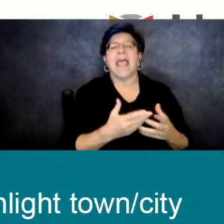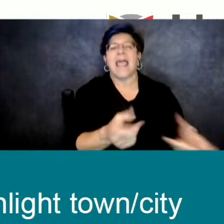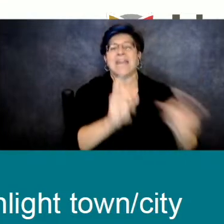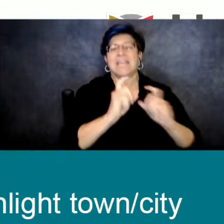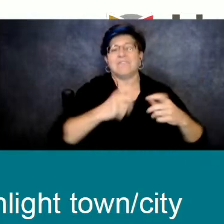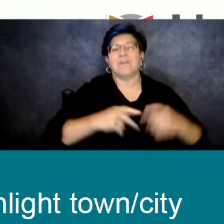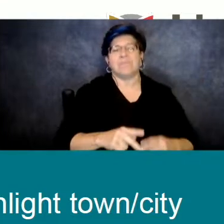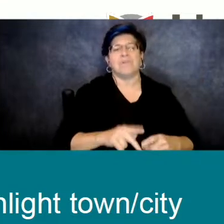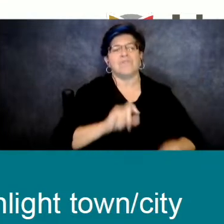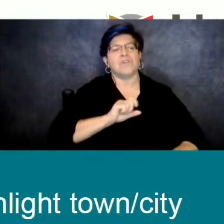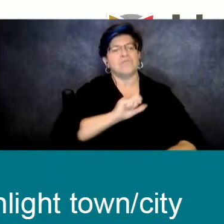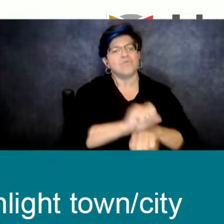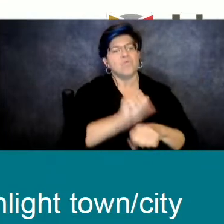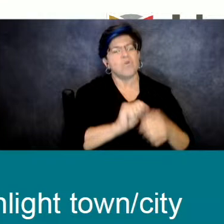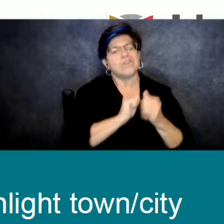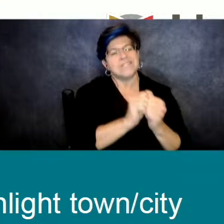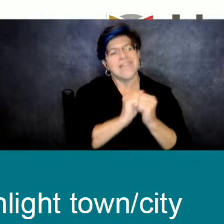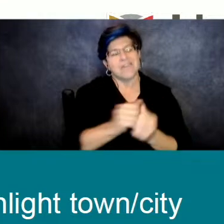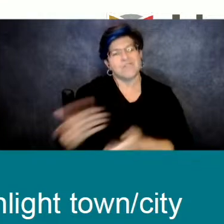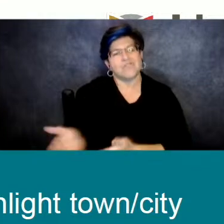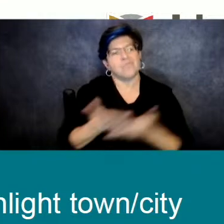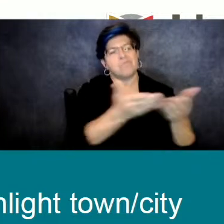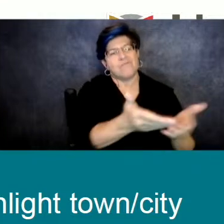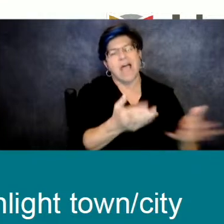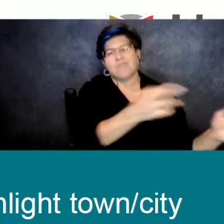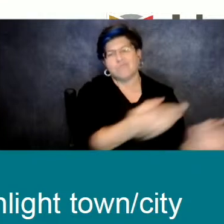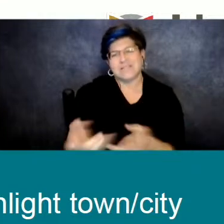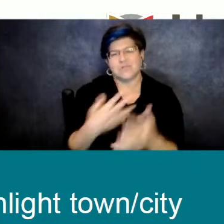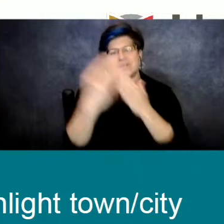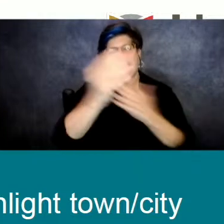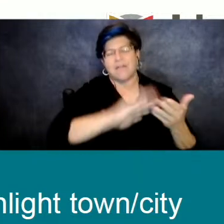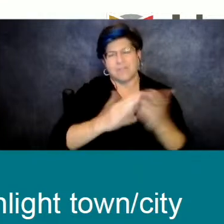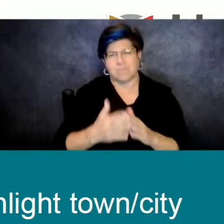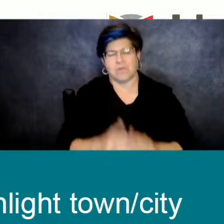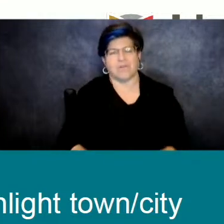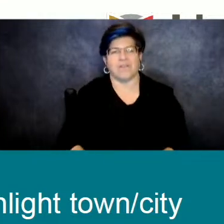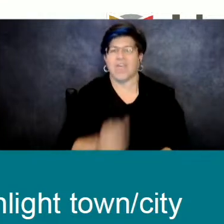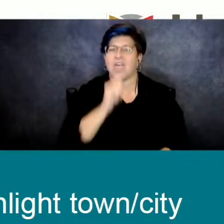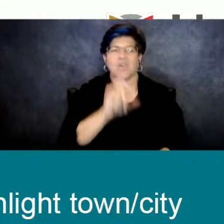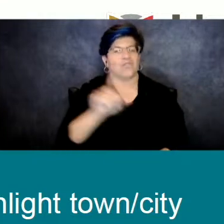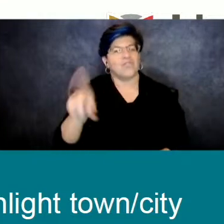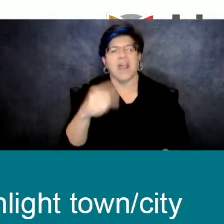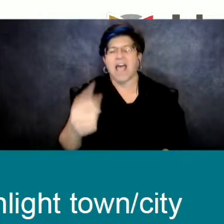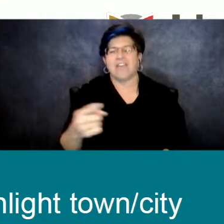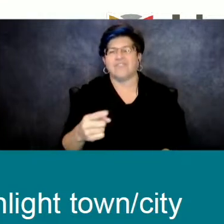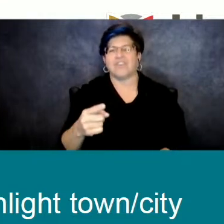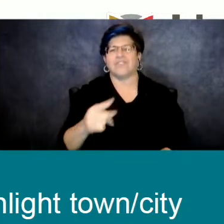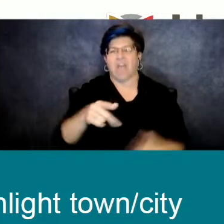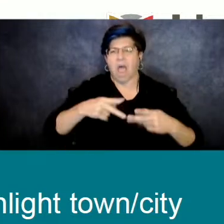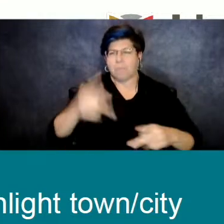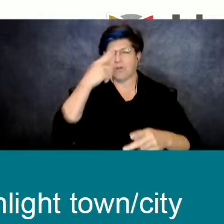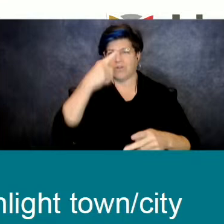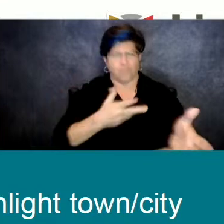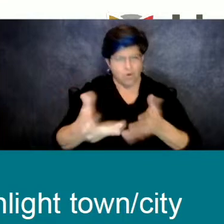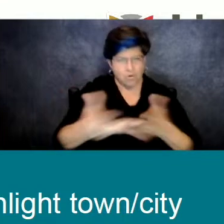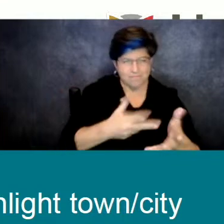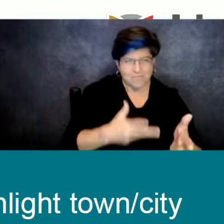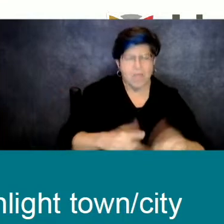TO SOME SAY AND ALSO BRINGS US AN OPPORTUNITY TO WORK TOGETHER TO BRING SOME RESOURCES TO